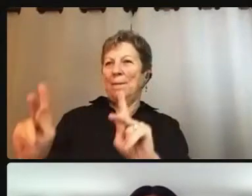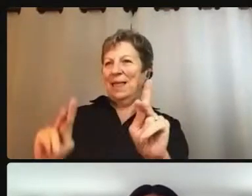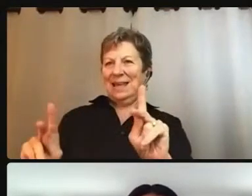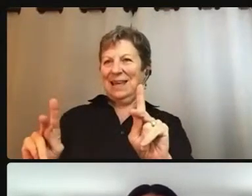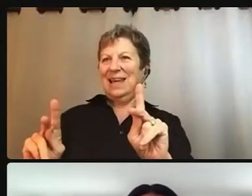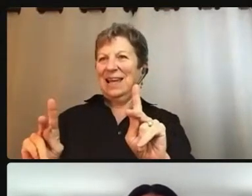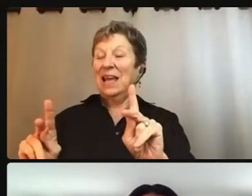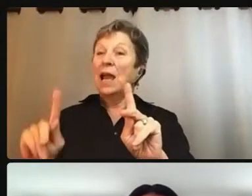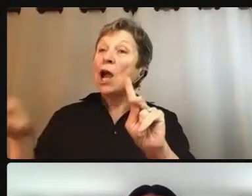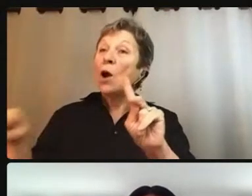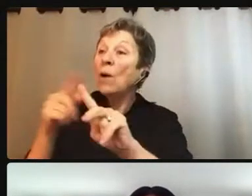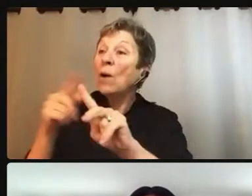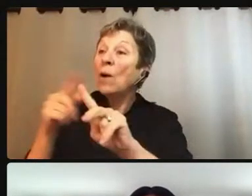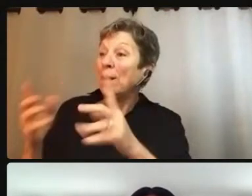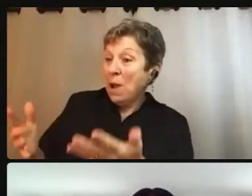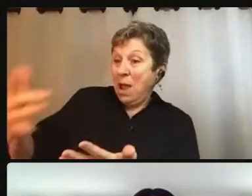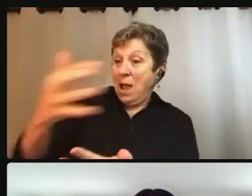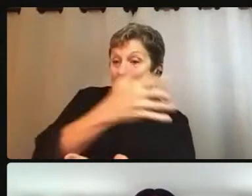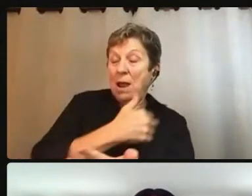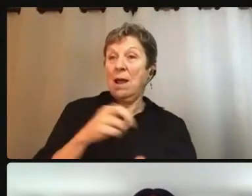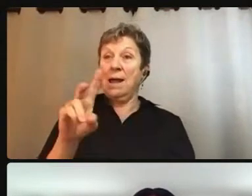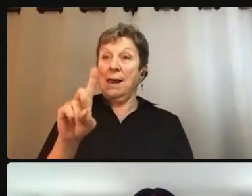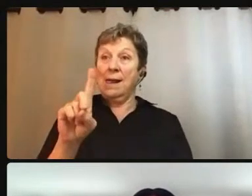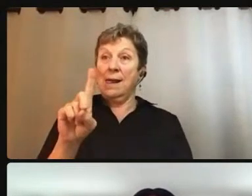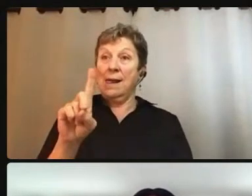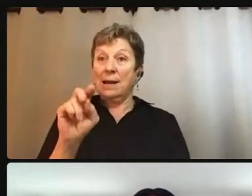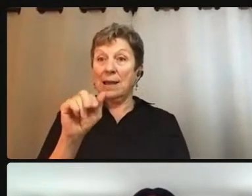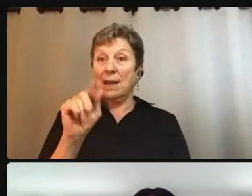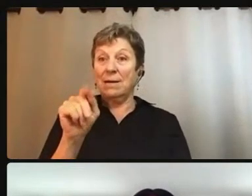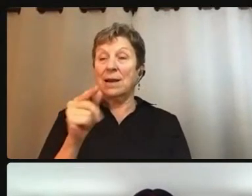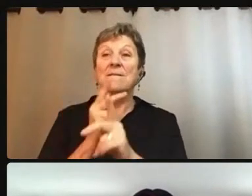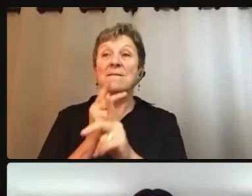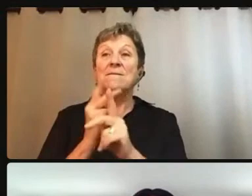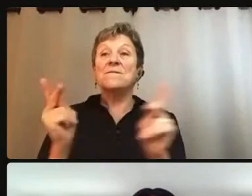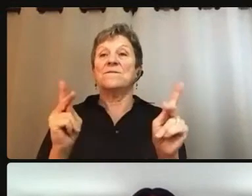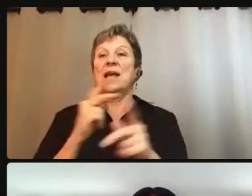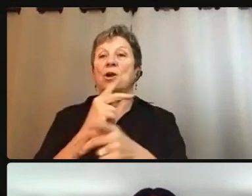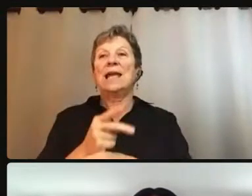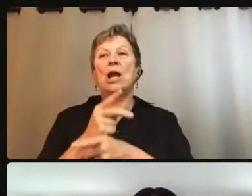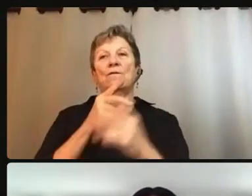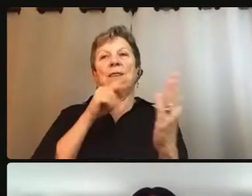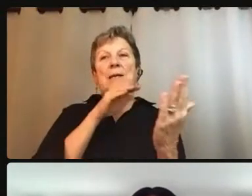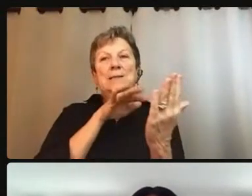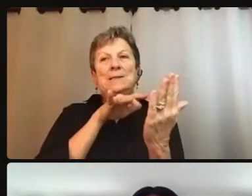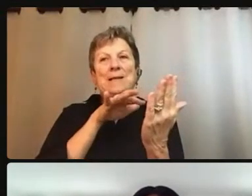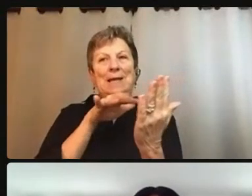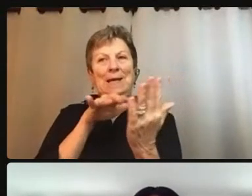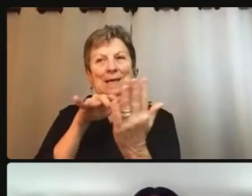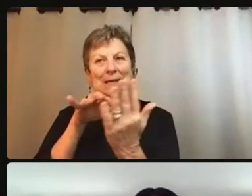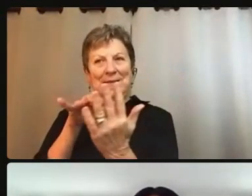STUDENTS, STAFF, PARENTS, PUBLIC, EVERYONE INVOLVED IN THE SCHOOLS.